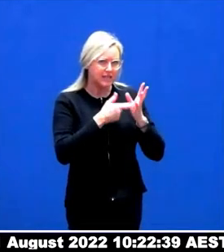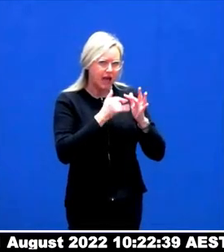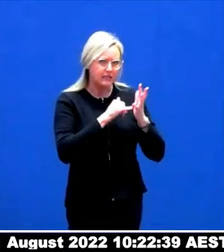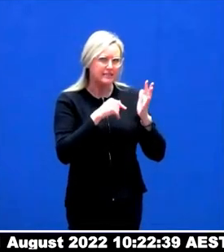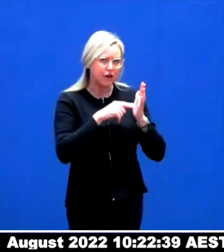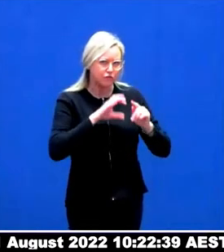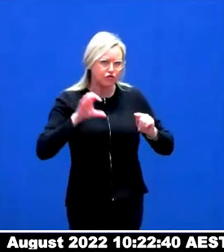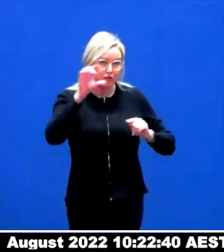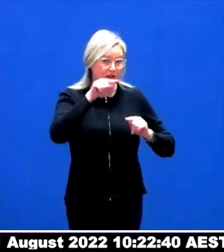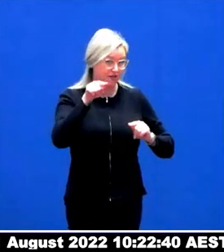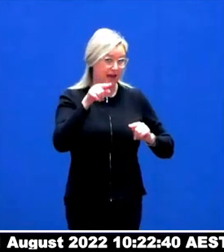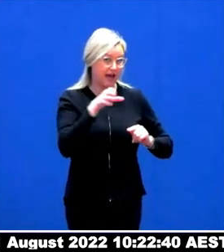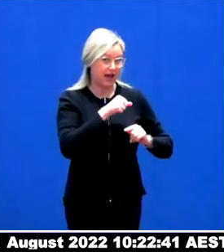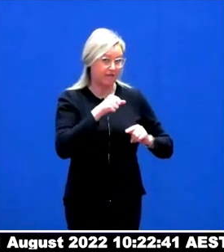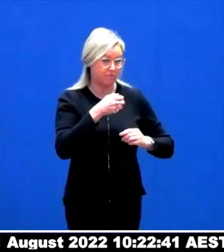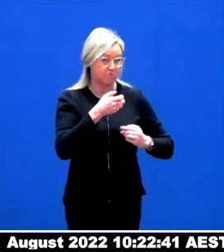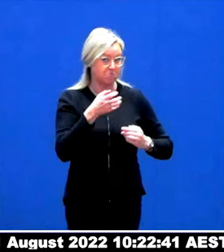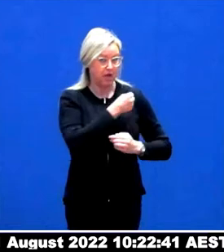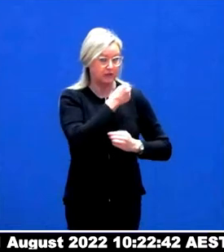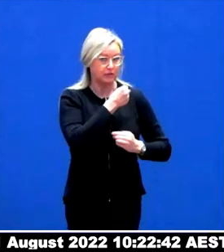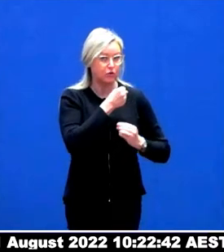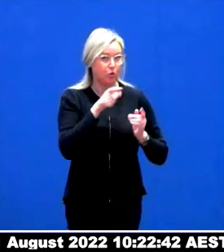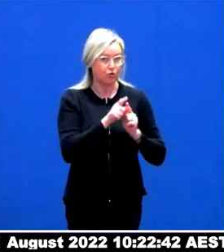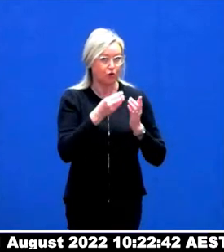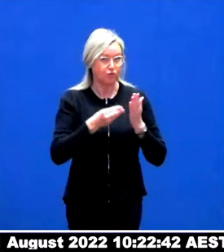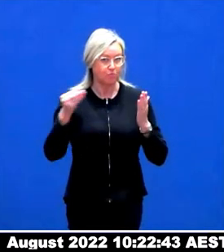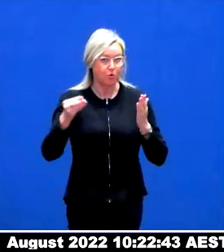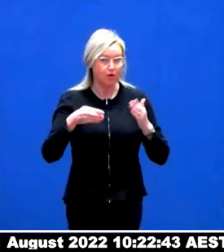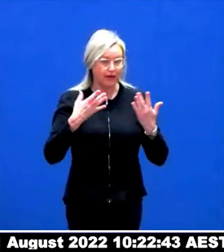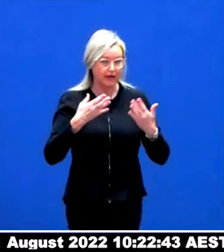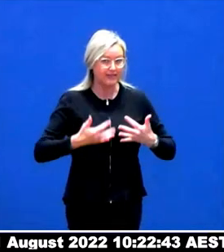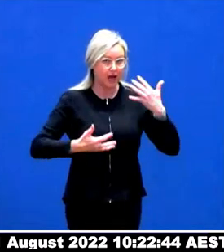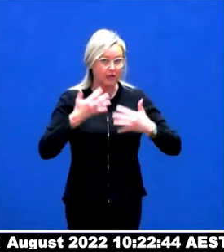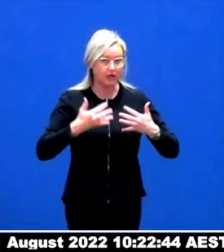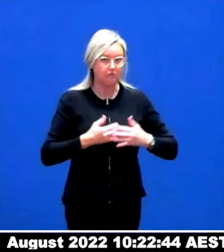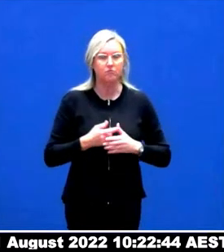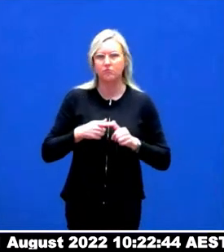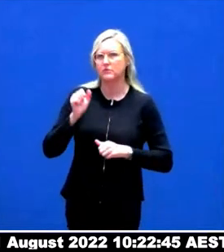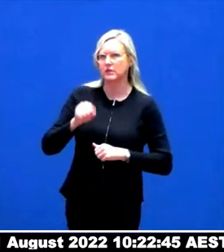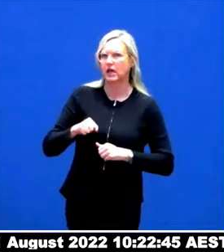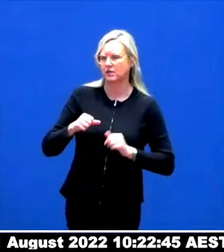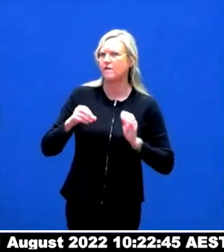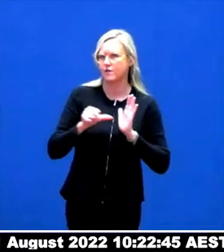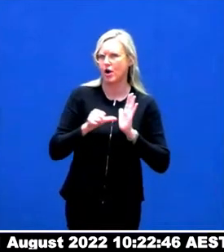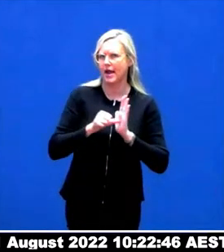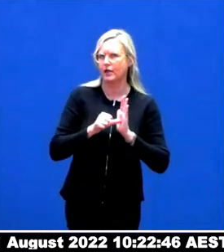There is. So, for instance, financial data, so they're required to tell the - to report to the